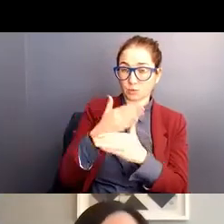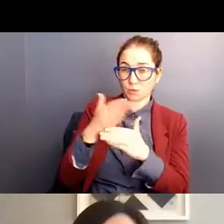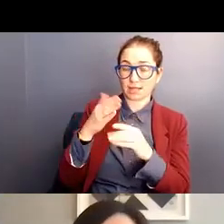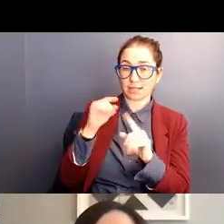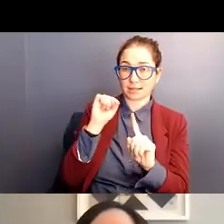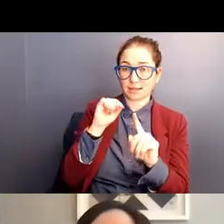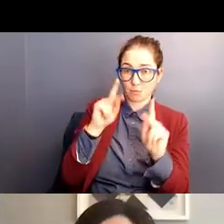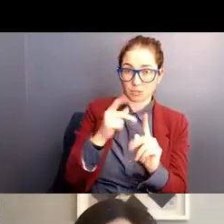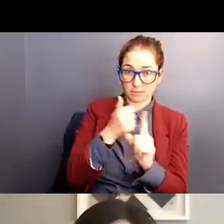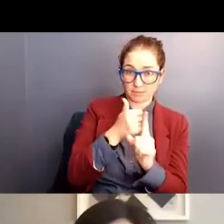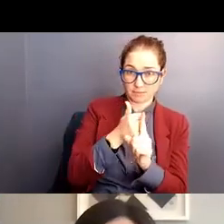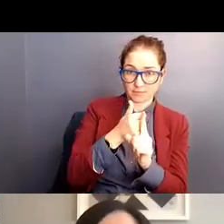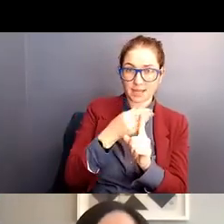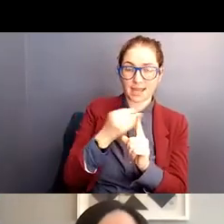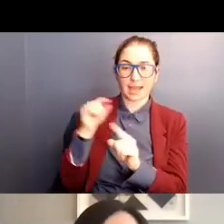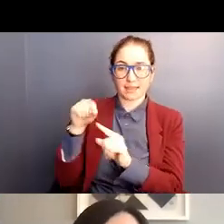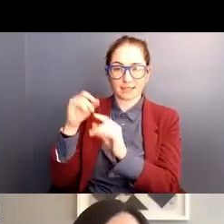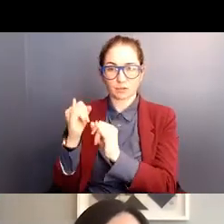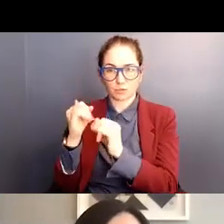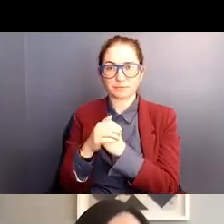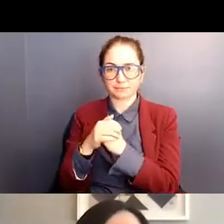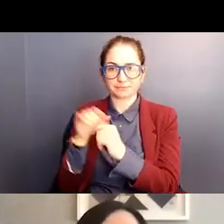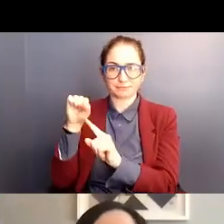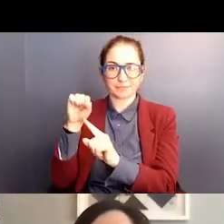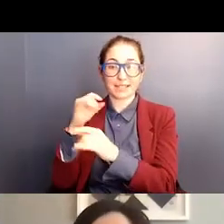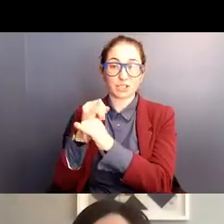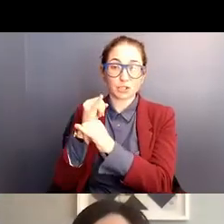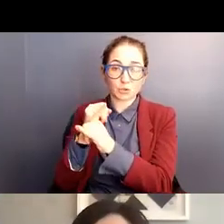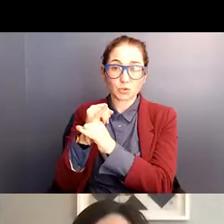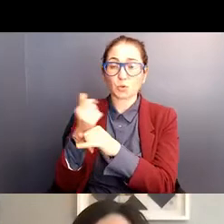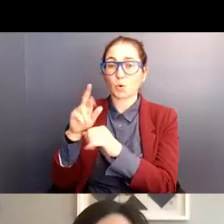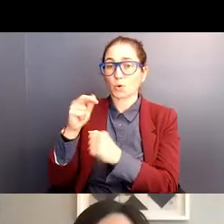the person and the individual, institutional, and social environments.